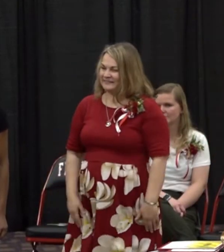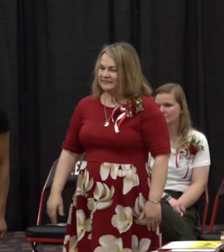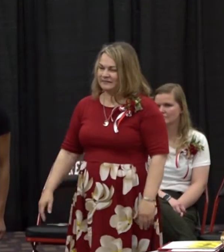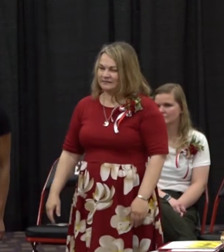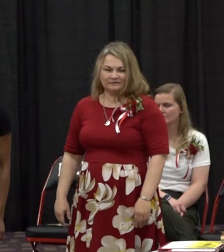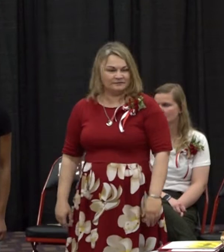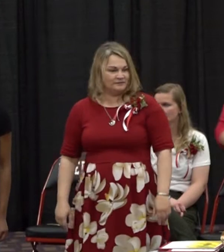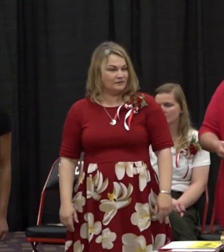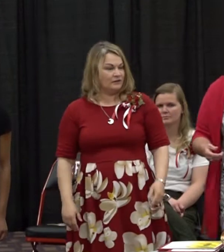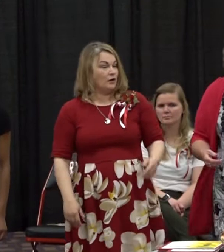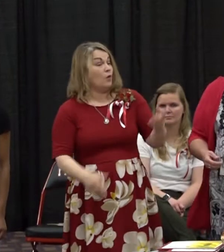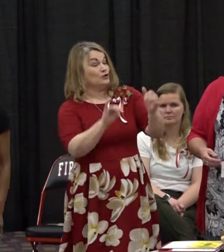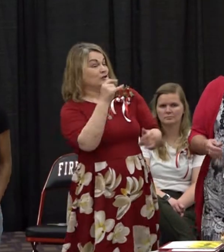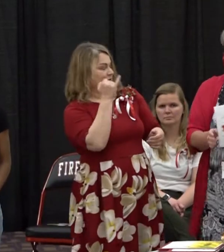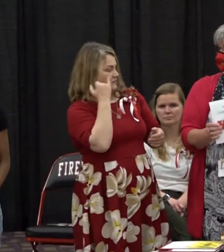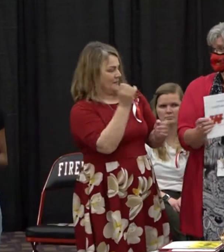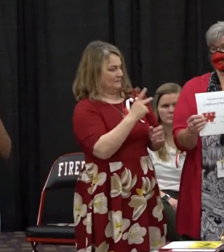We have a whole lot of them up here!